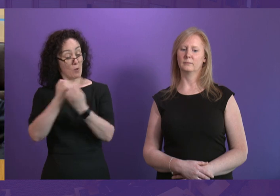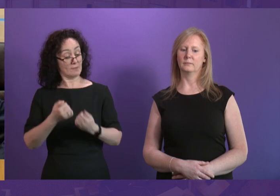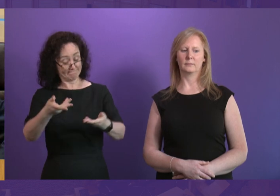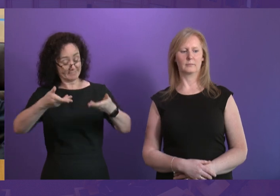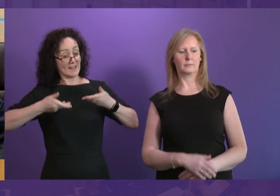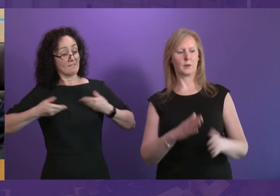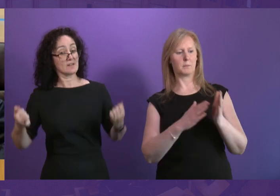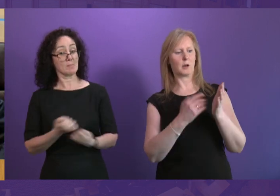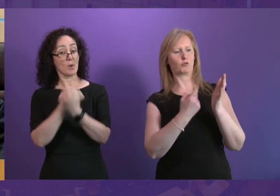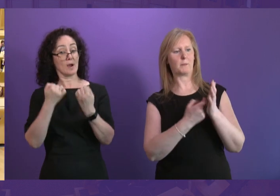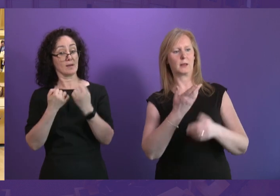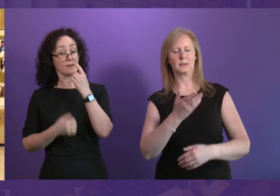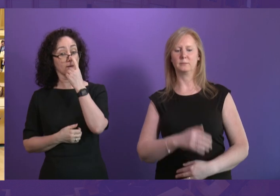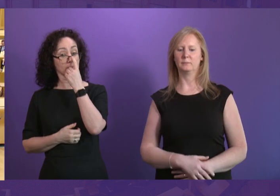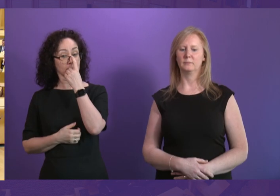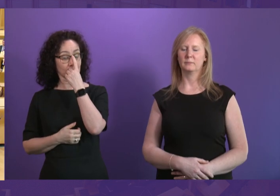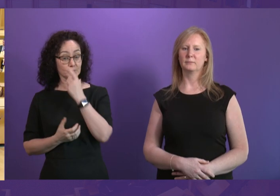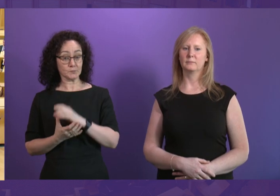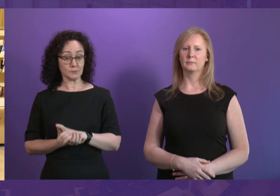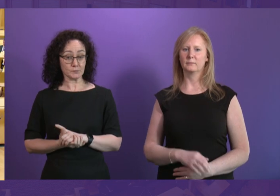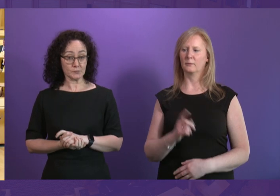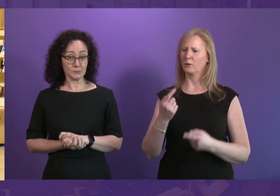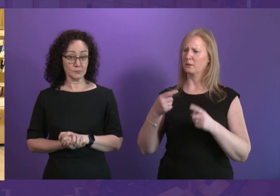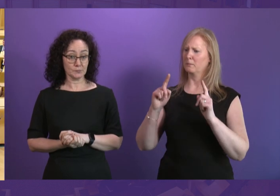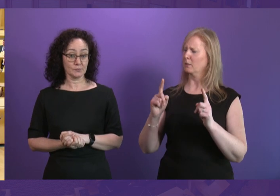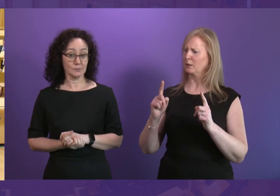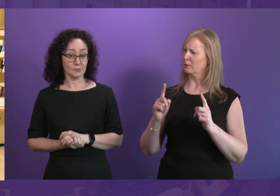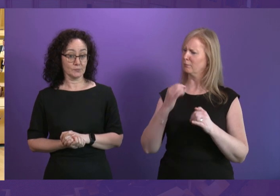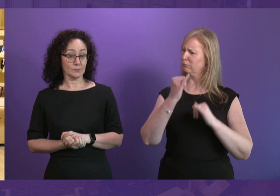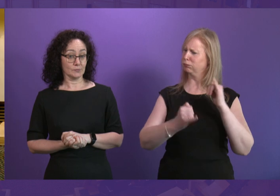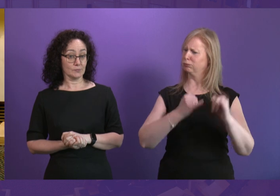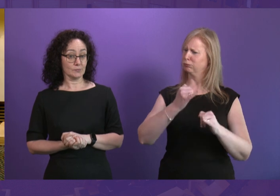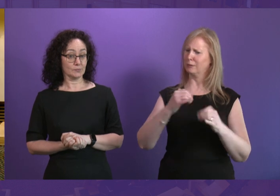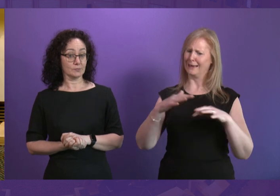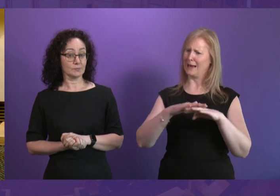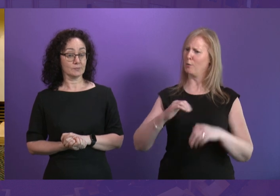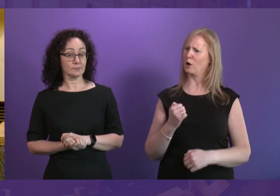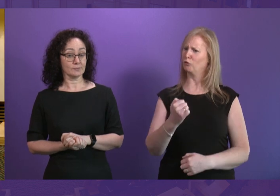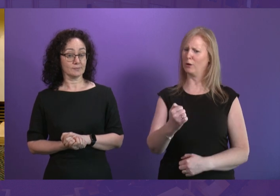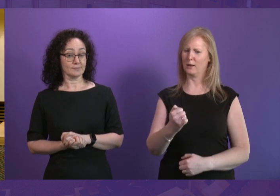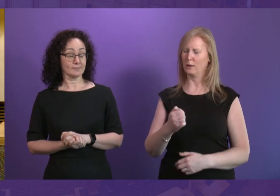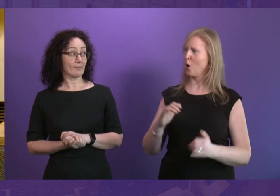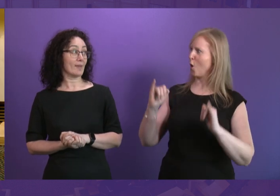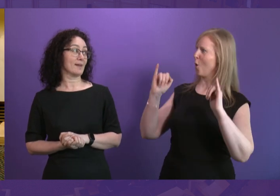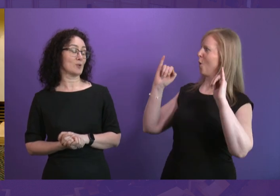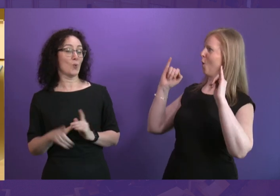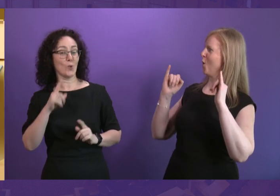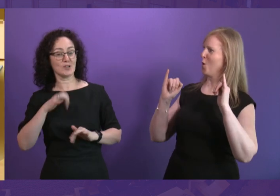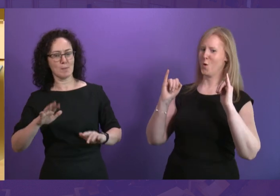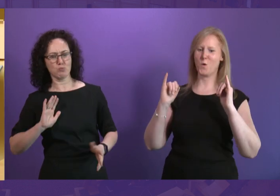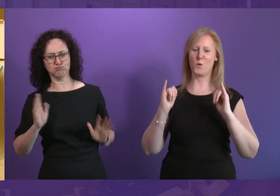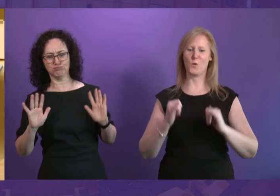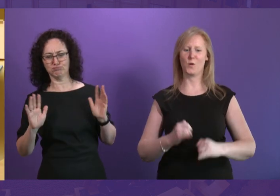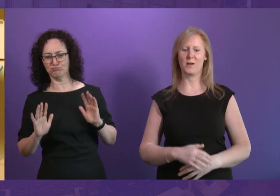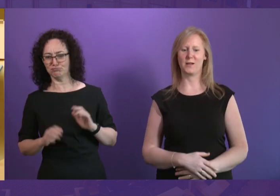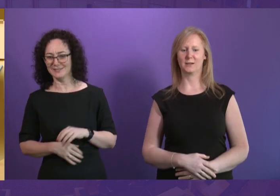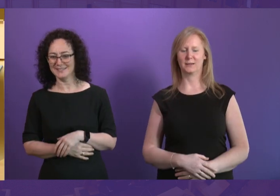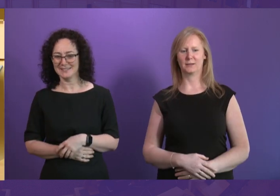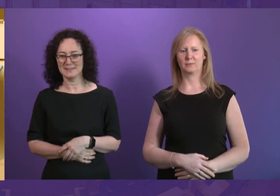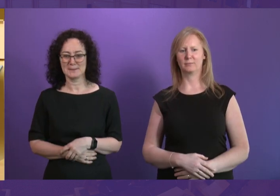Mike Rumbles (North East Scotland) (LD): It is no good blaming Network Rail. Half of